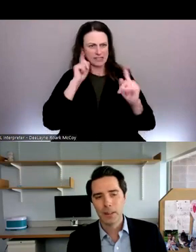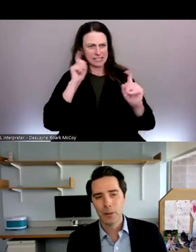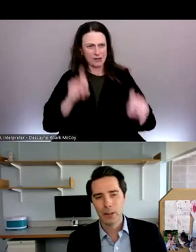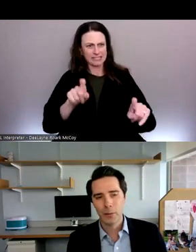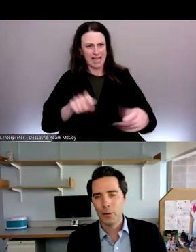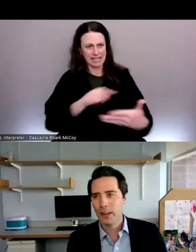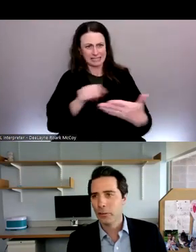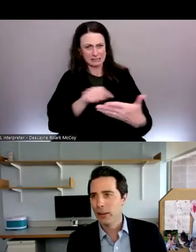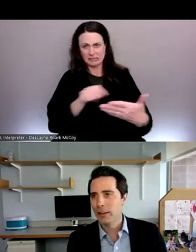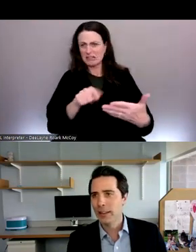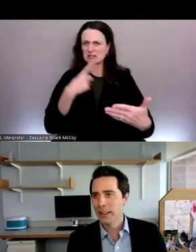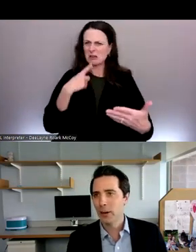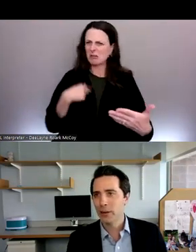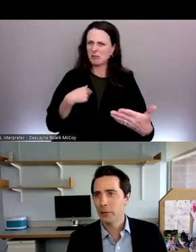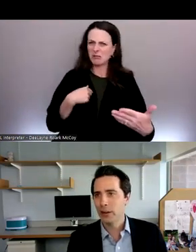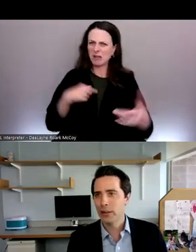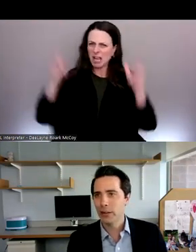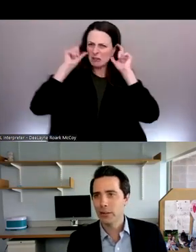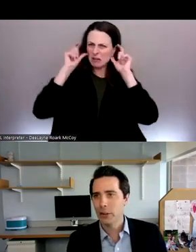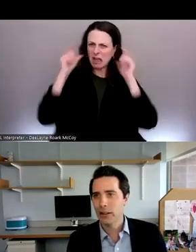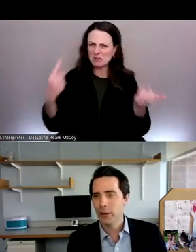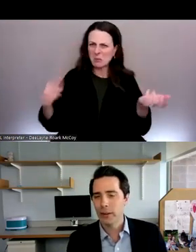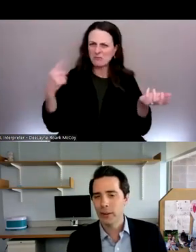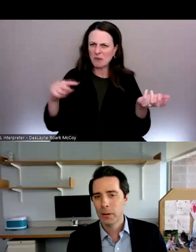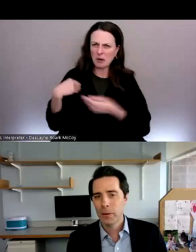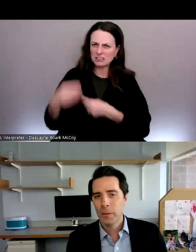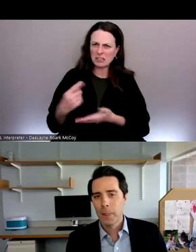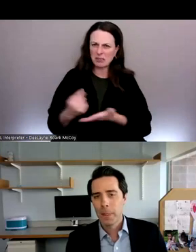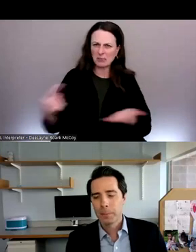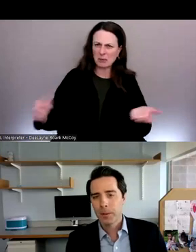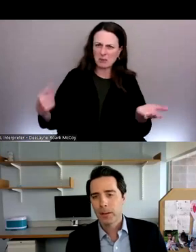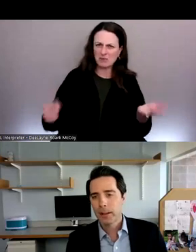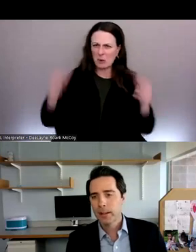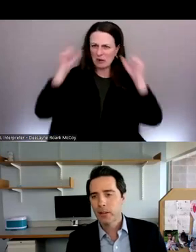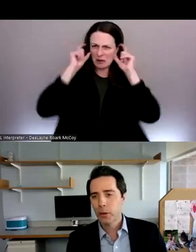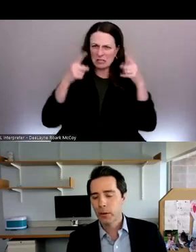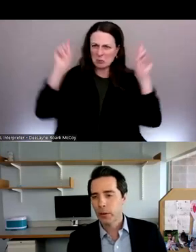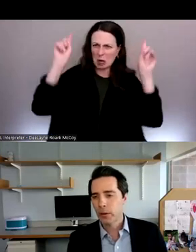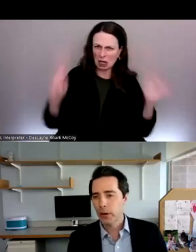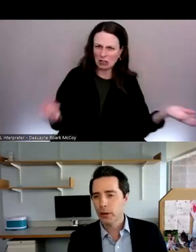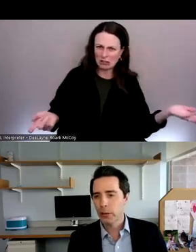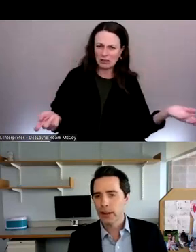um say to yourself well they were hearing aids why would they want gene therapy